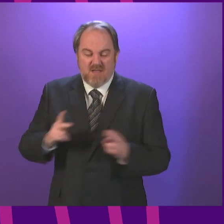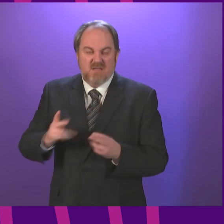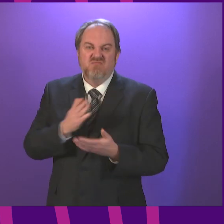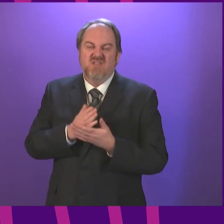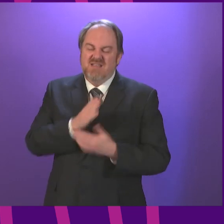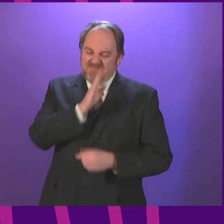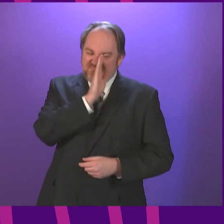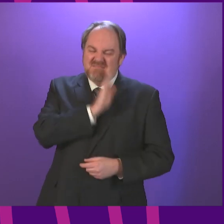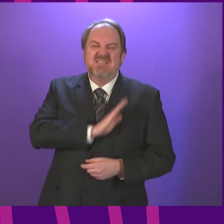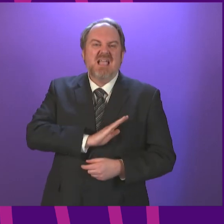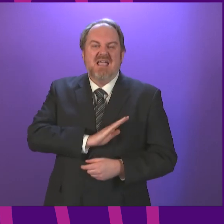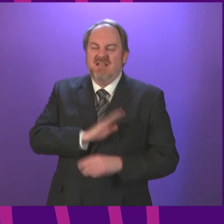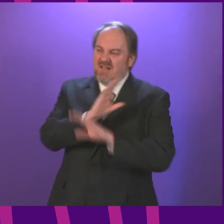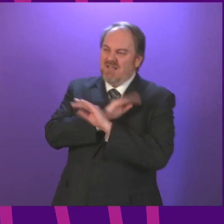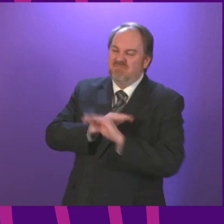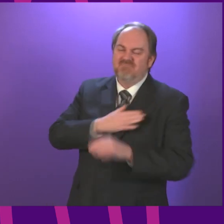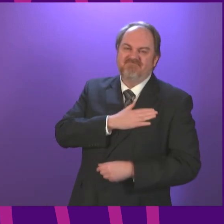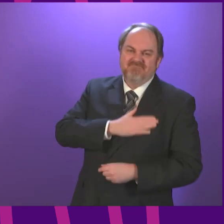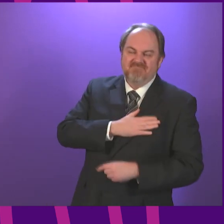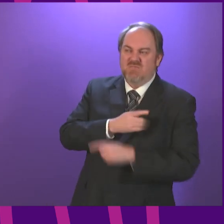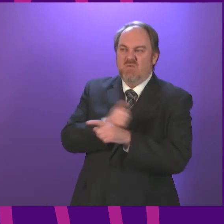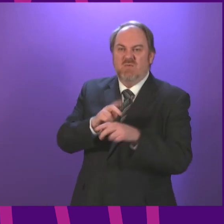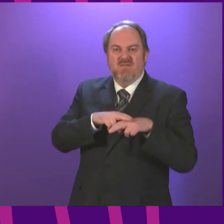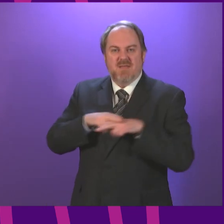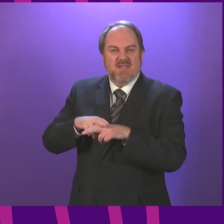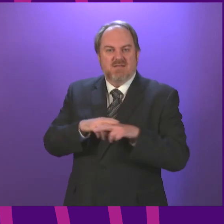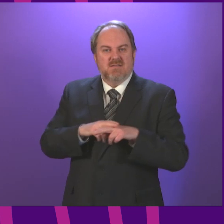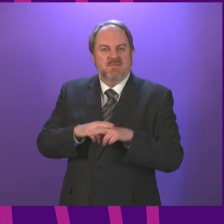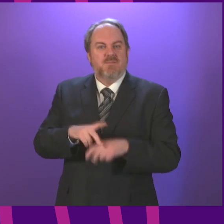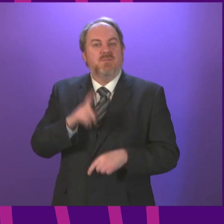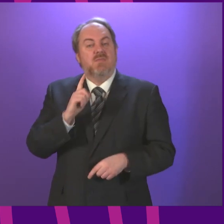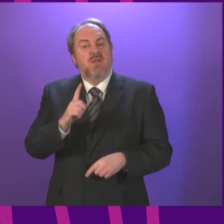Official Government statistics show that 7,000 fewer people had a confirmed cancer diagnosis